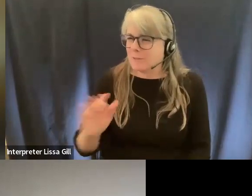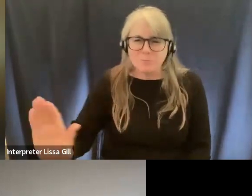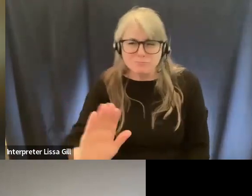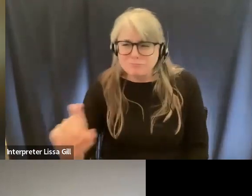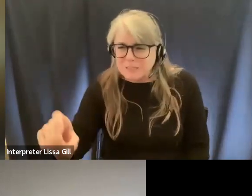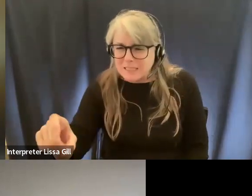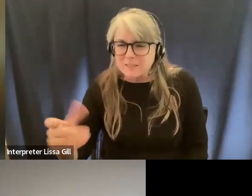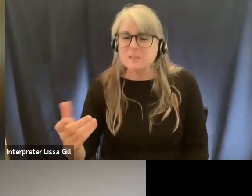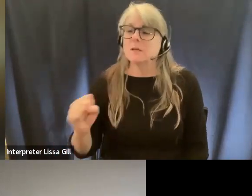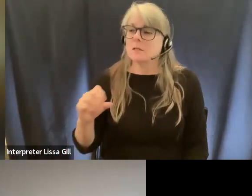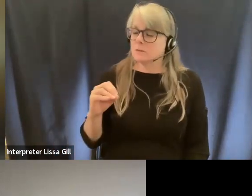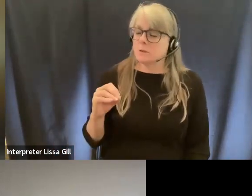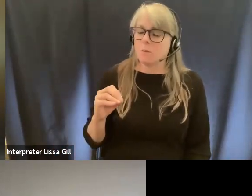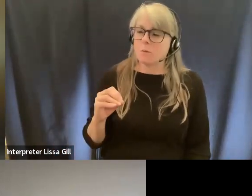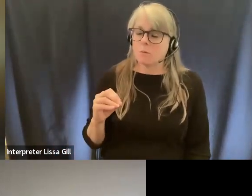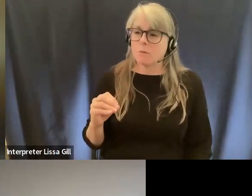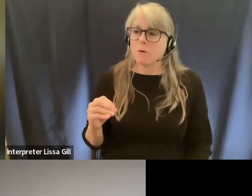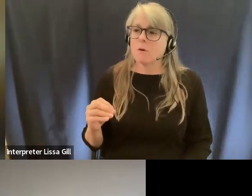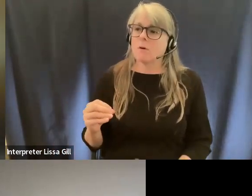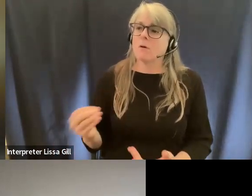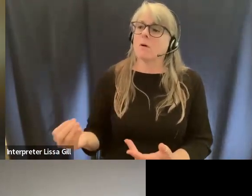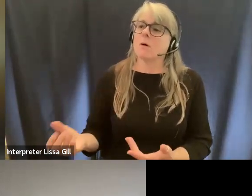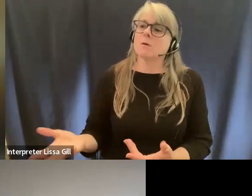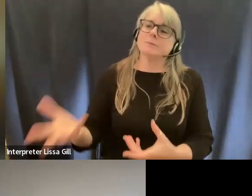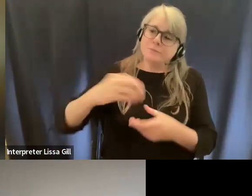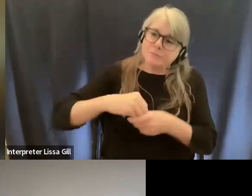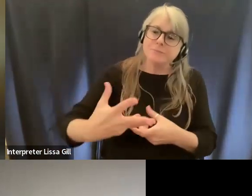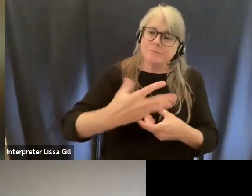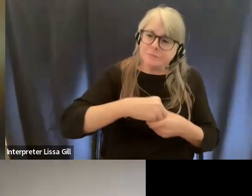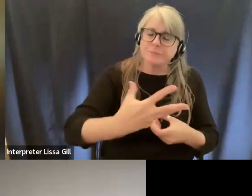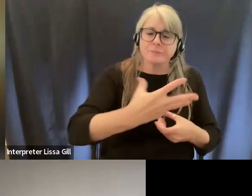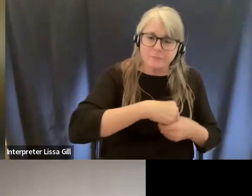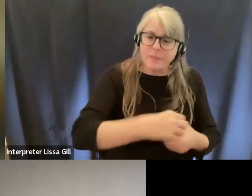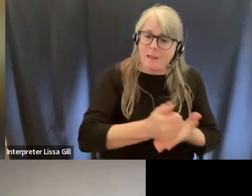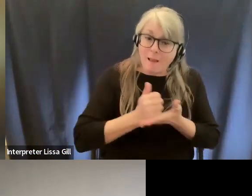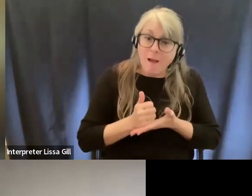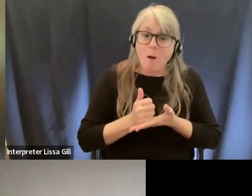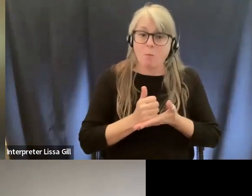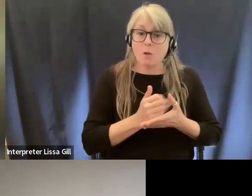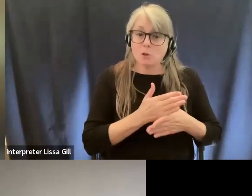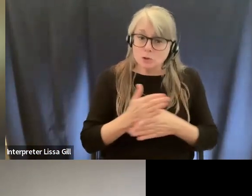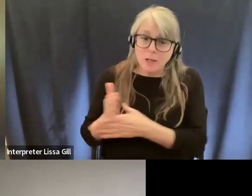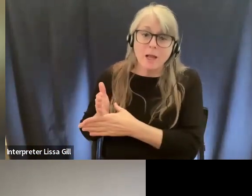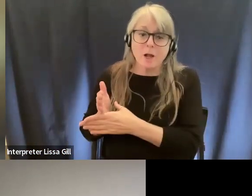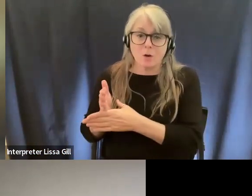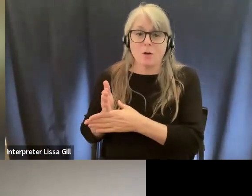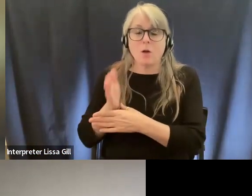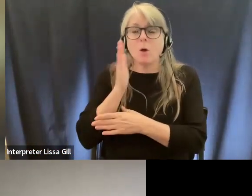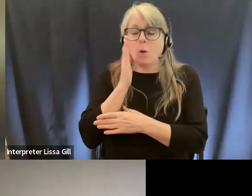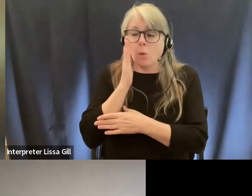So having you guys share with us and help us. We can be very well rounded in our approach.